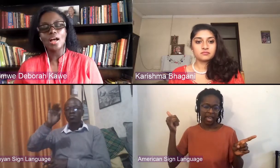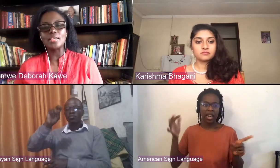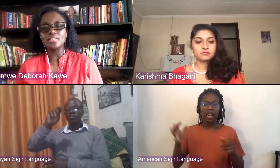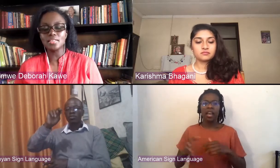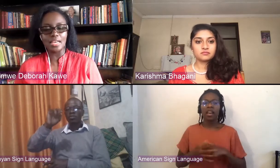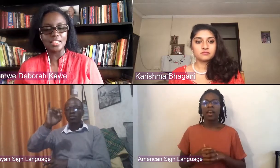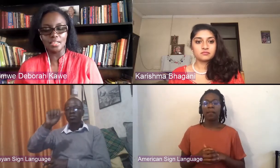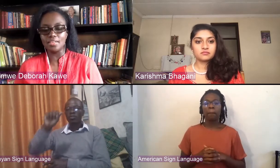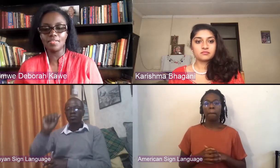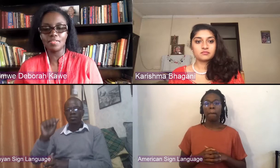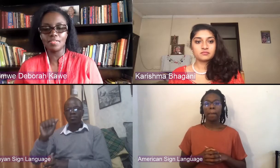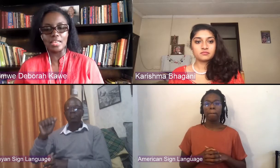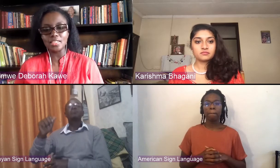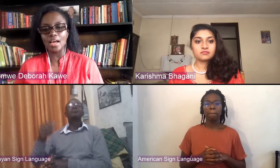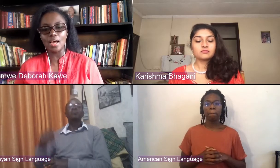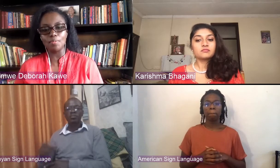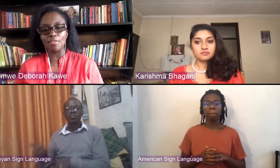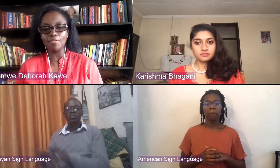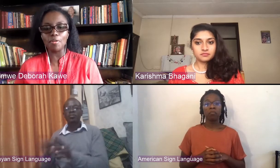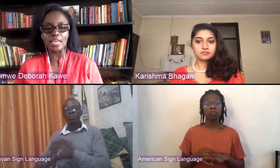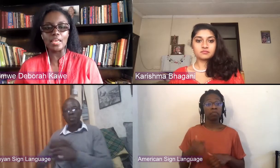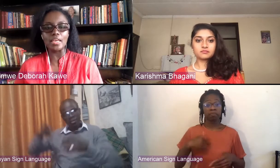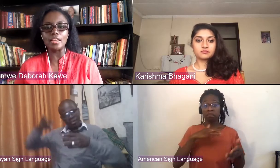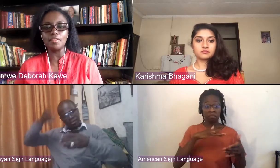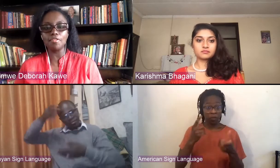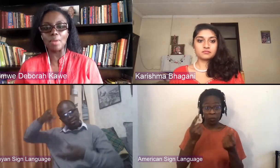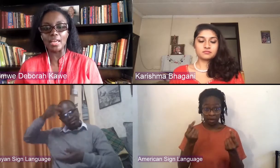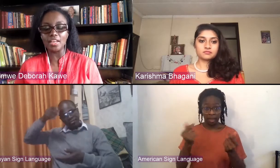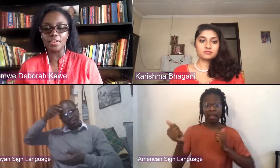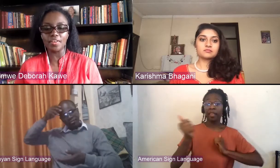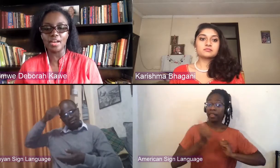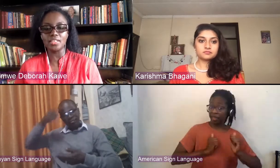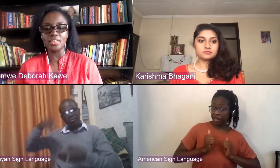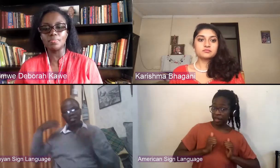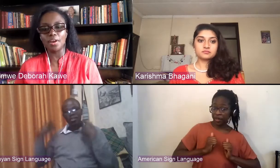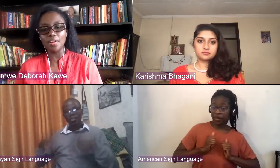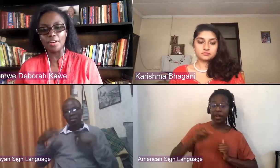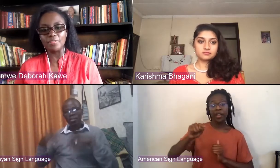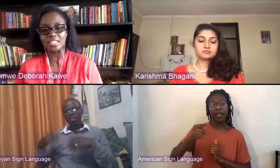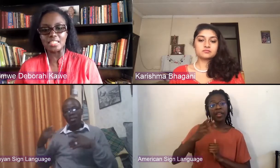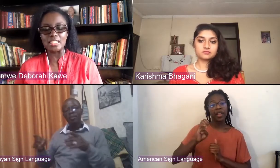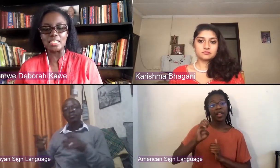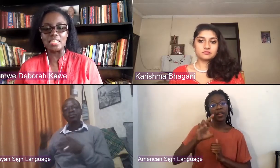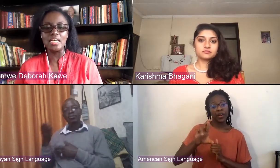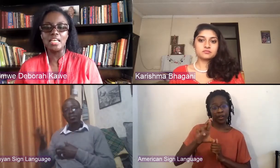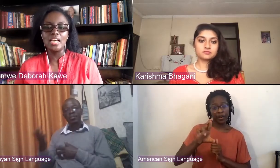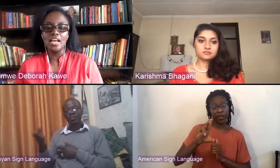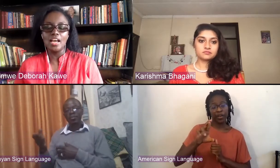I studied theater and performing for my undergrad at Makerere University.